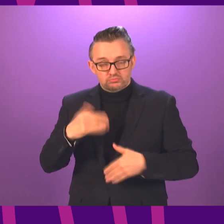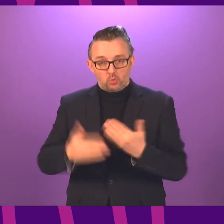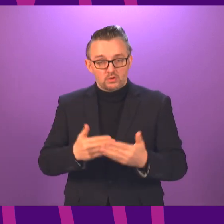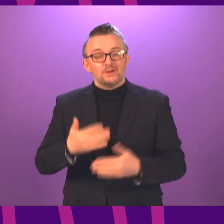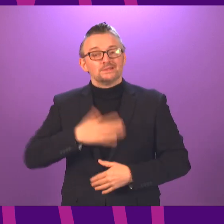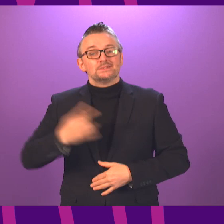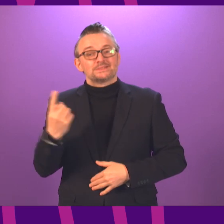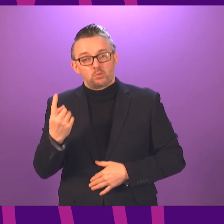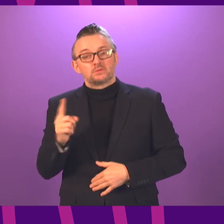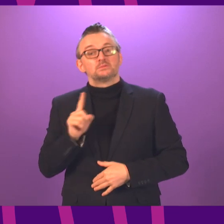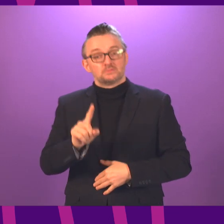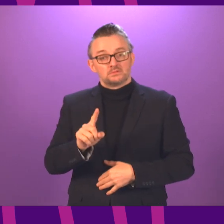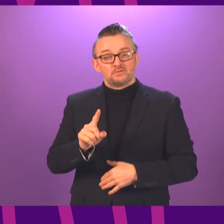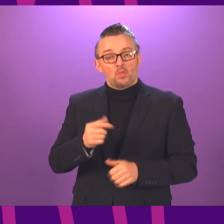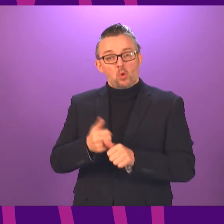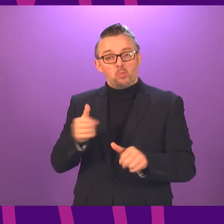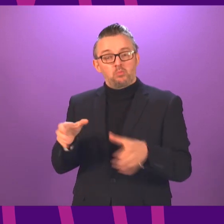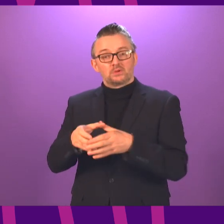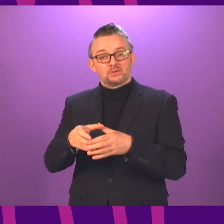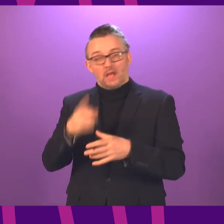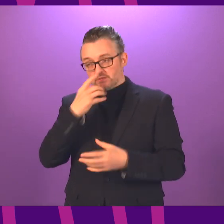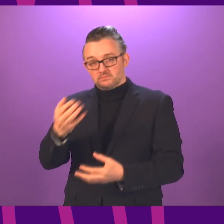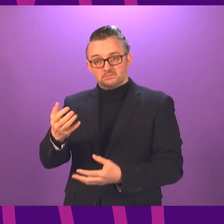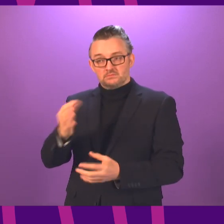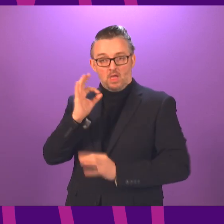Can we therefore have someone from the corporate body come here to take questions from members